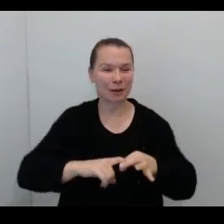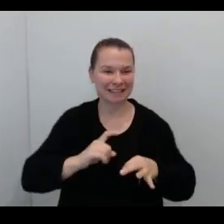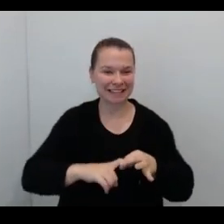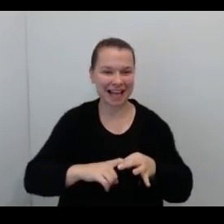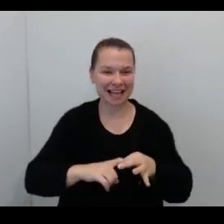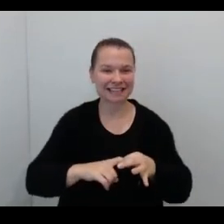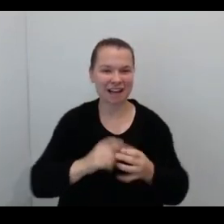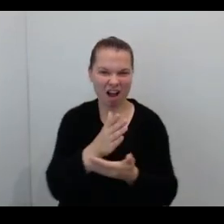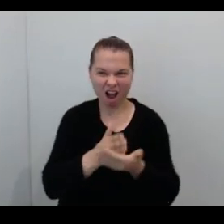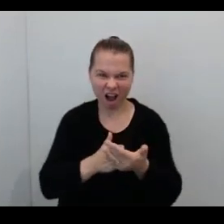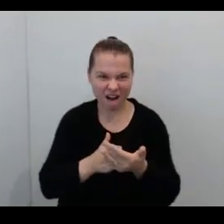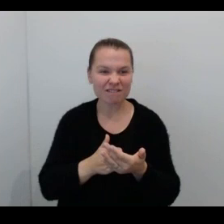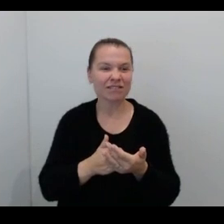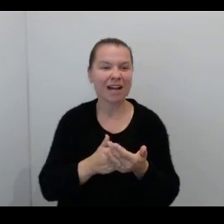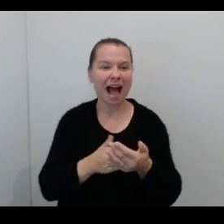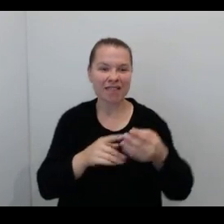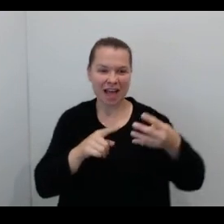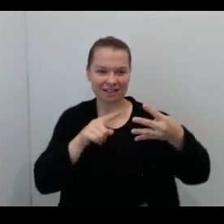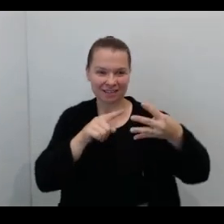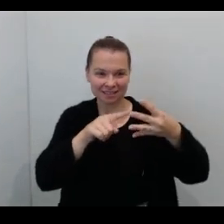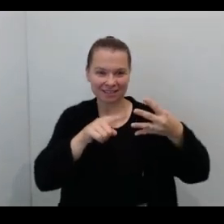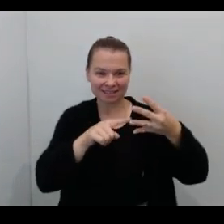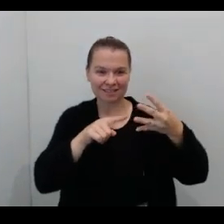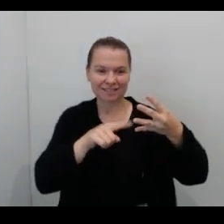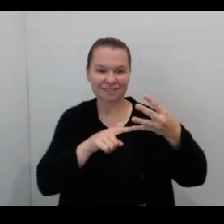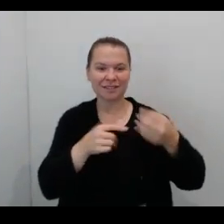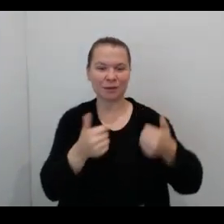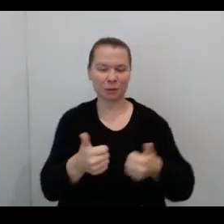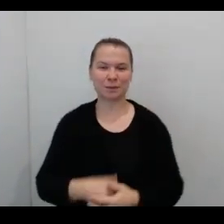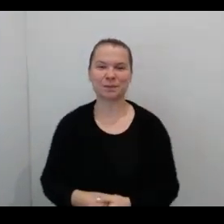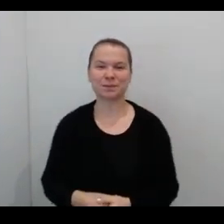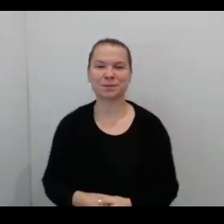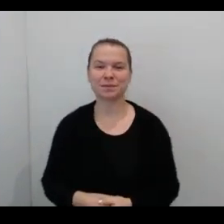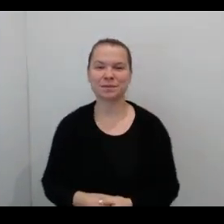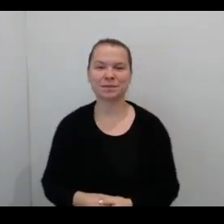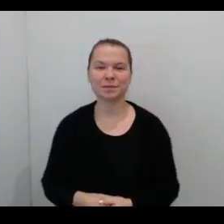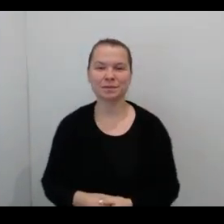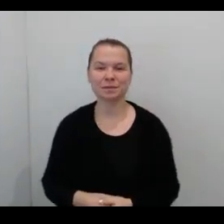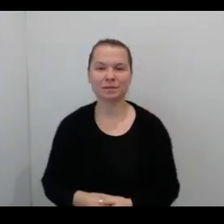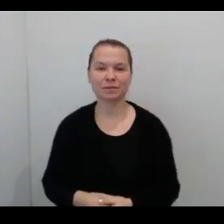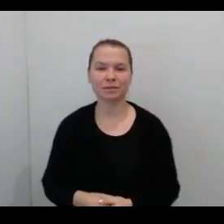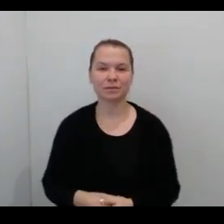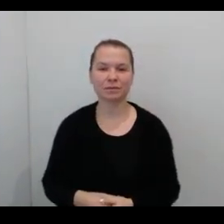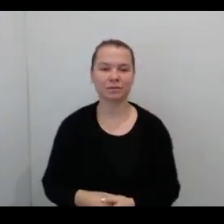of people linking in regionally as well. So thank you all for coming today.